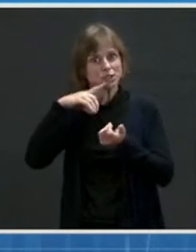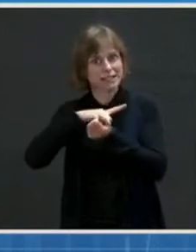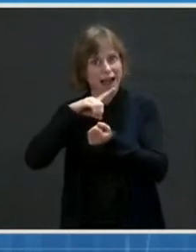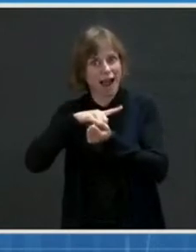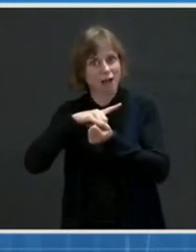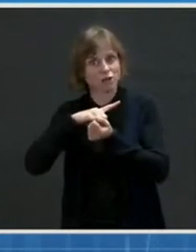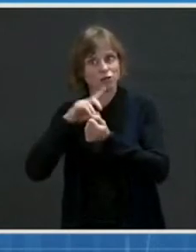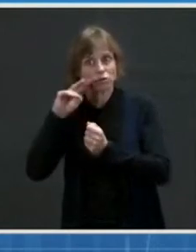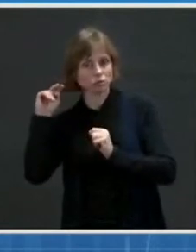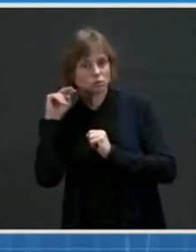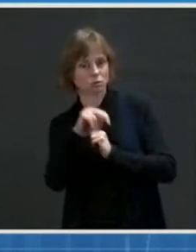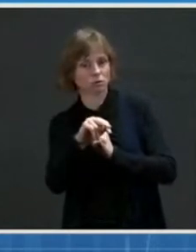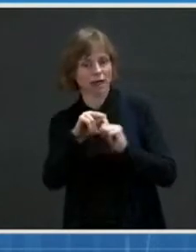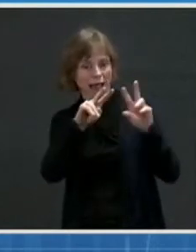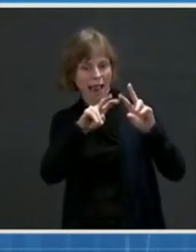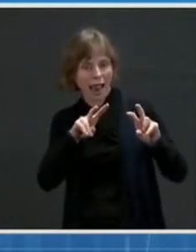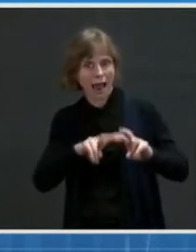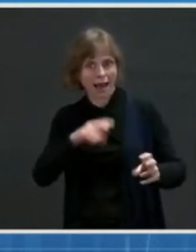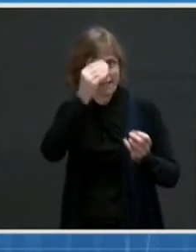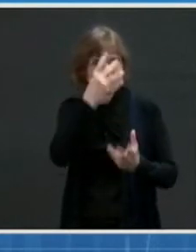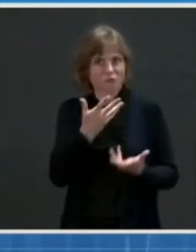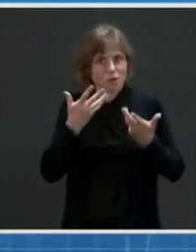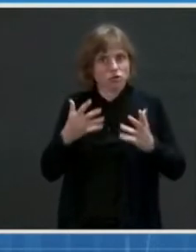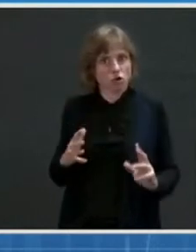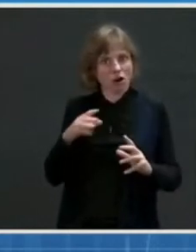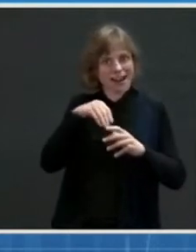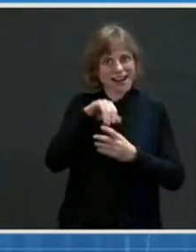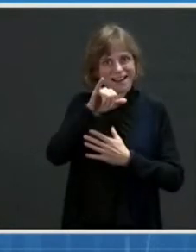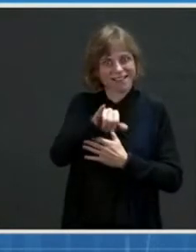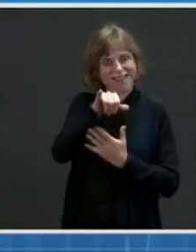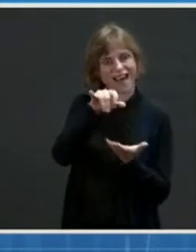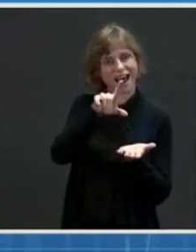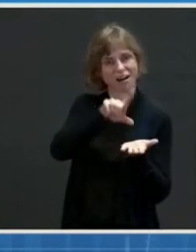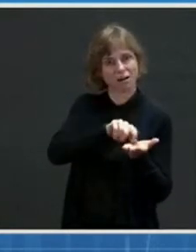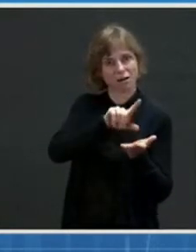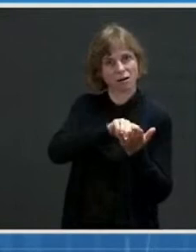EASY WAY TO GET EXPERIENCED CLINICIANS TO ANALYZE DATA THAT